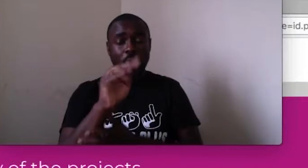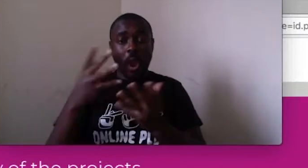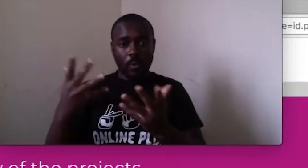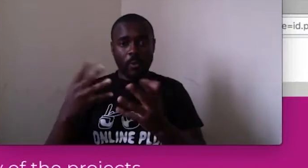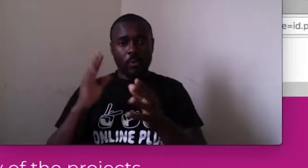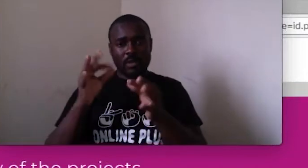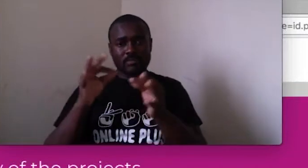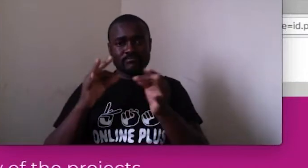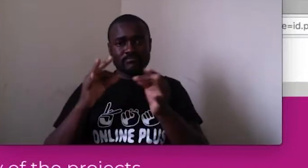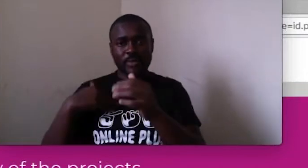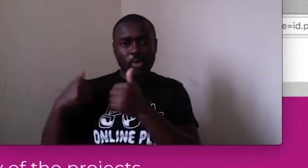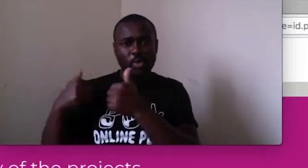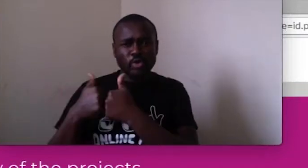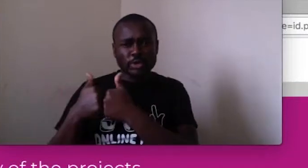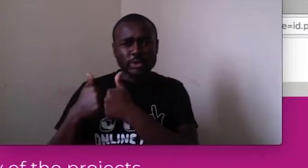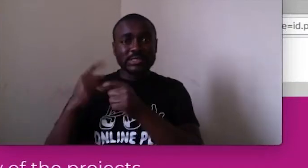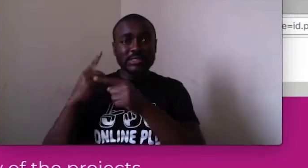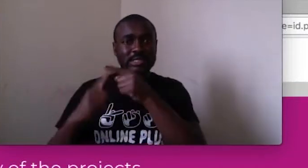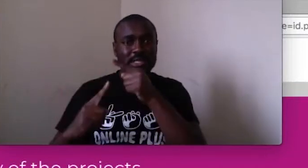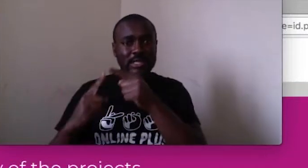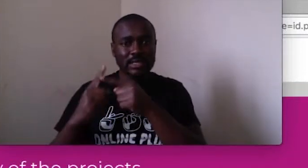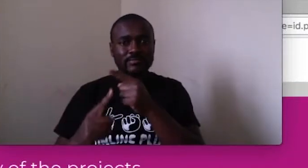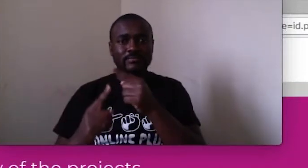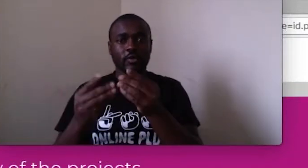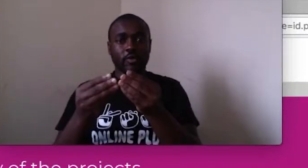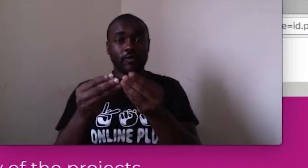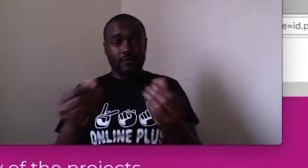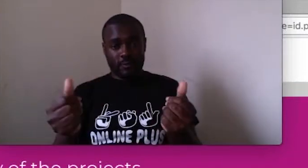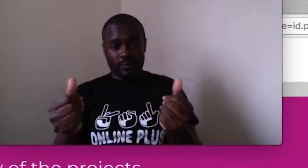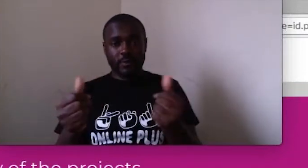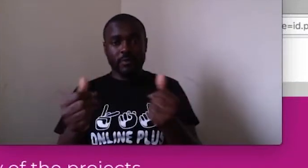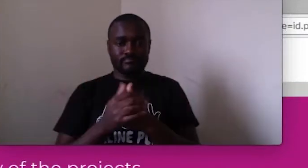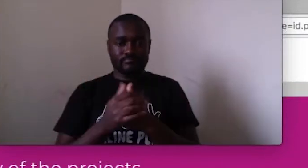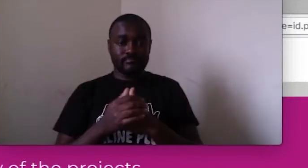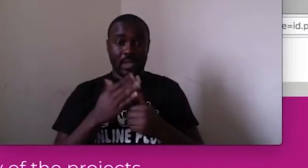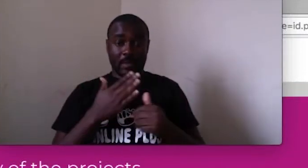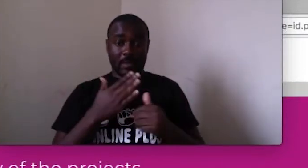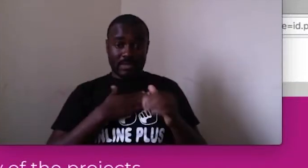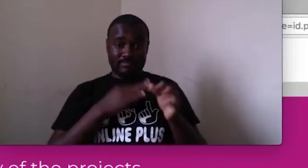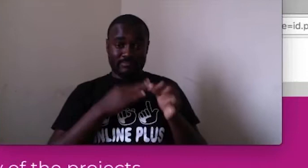now that I have this Sex eLimu app I shall explain the challenges and experiences